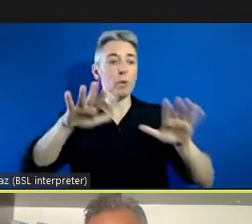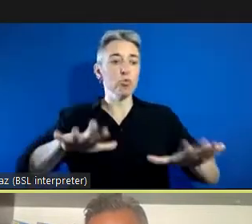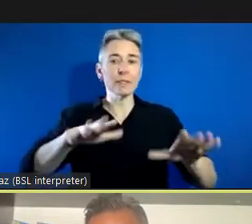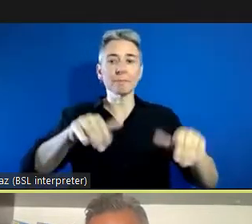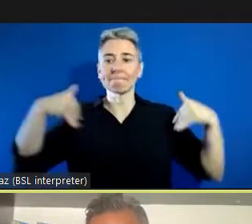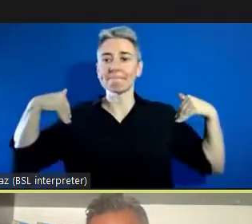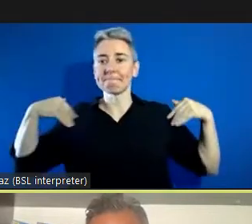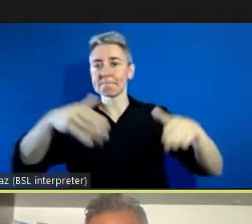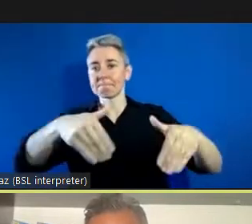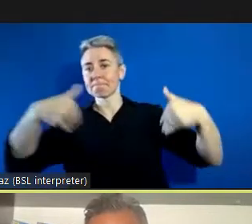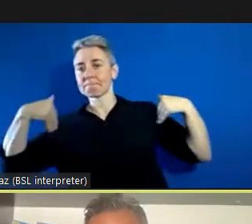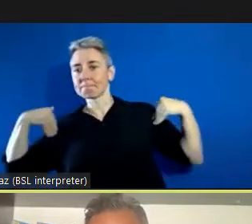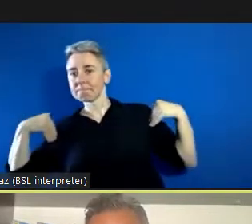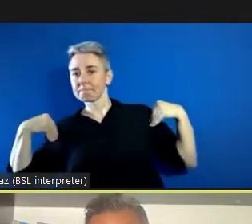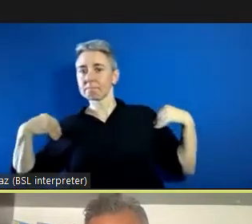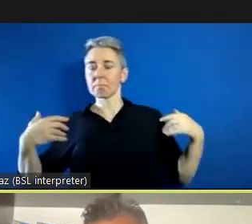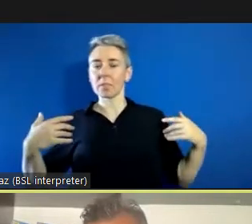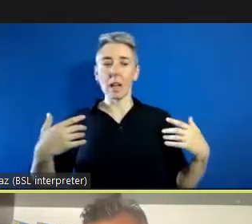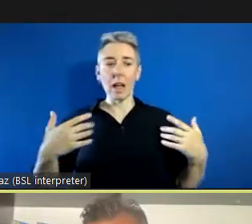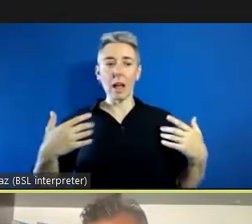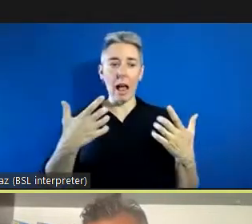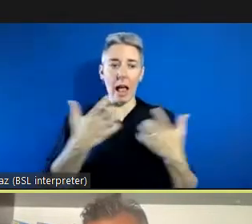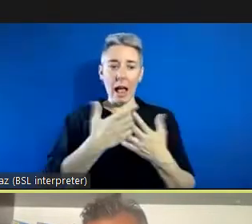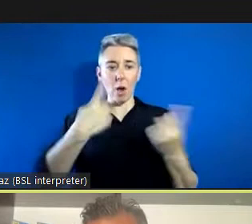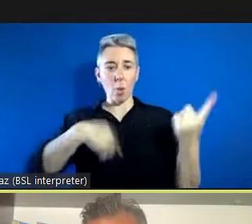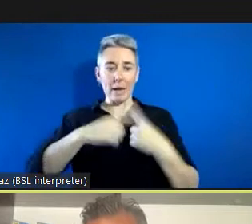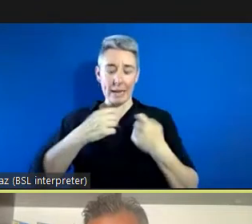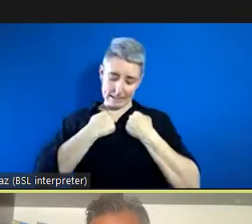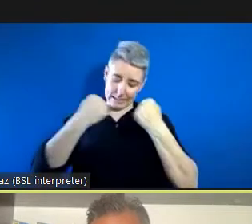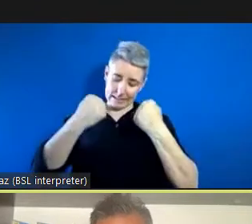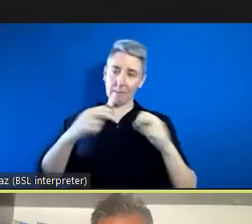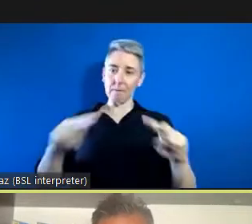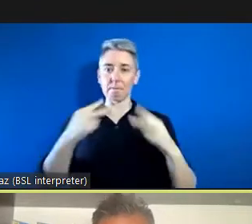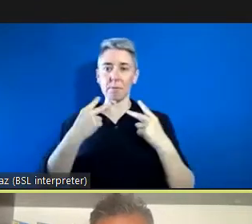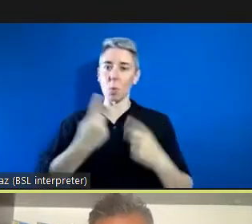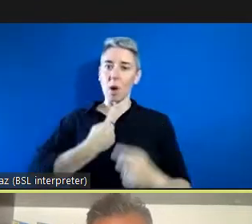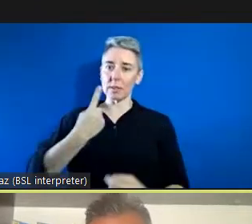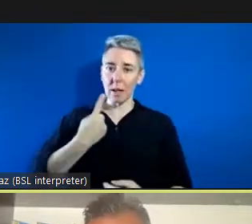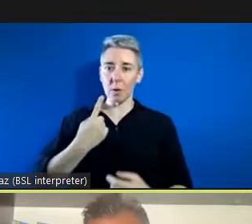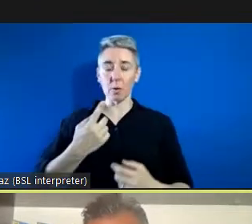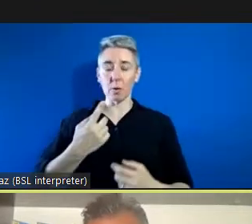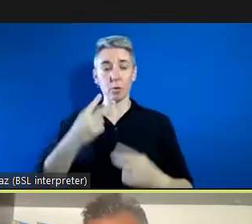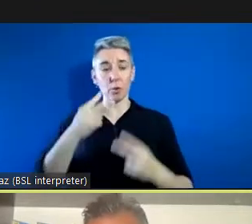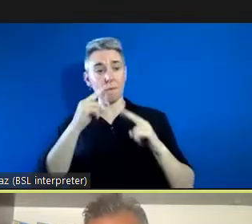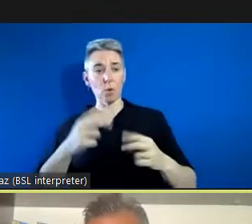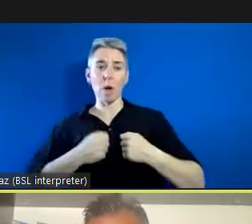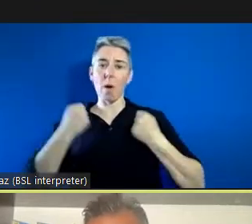and organisations view themselves and how they view their academic institutions and how they